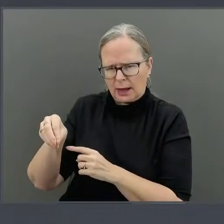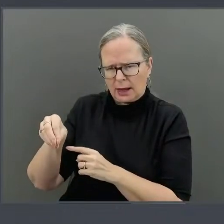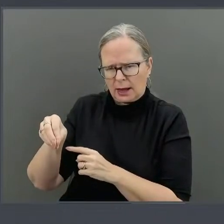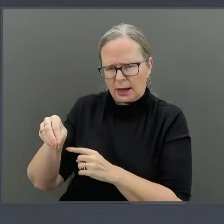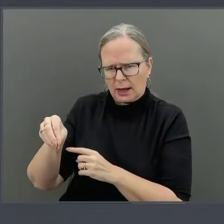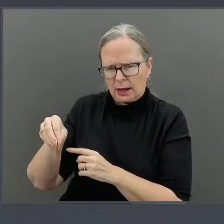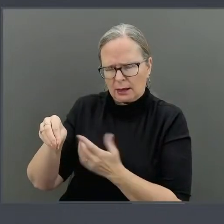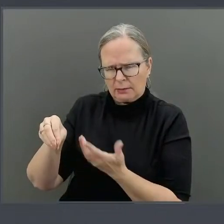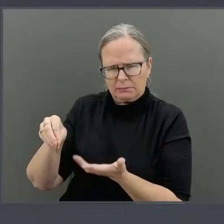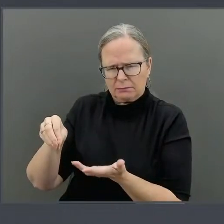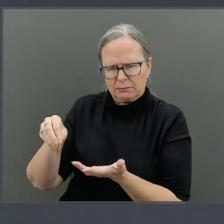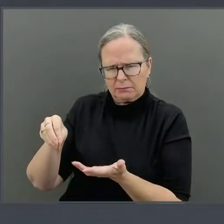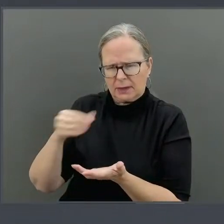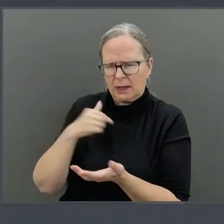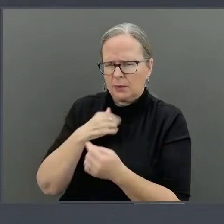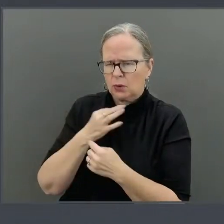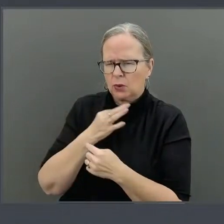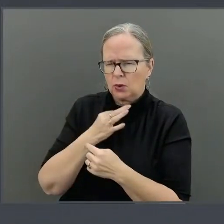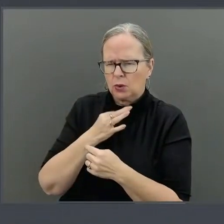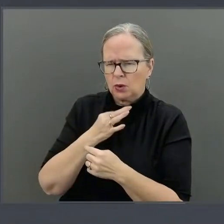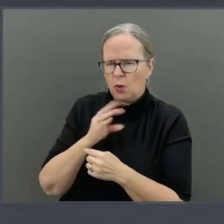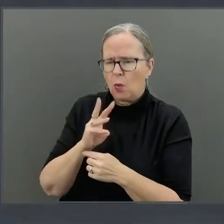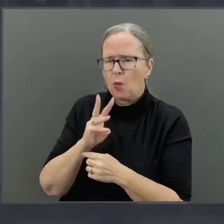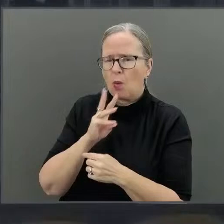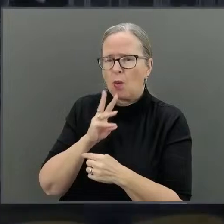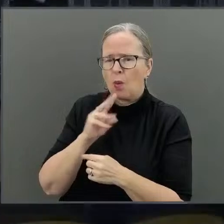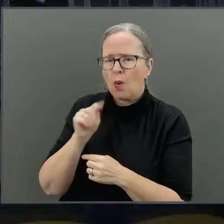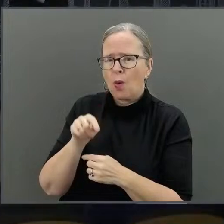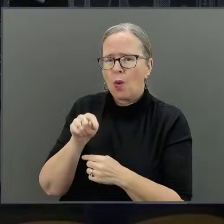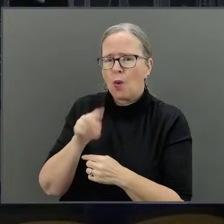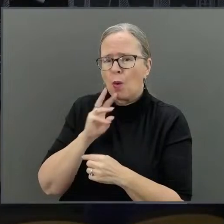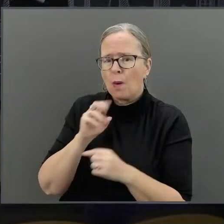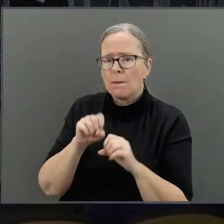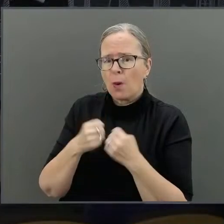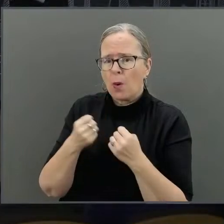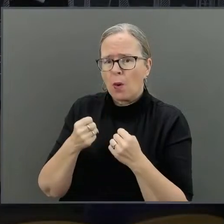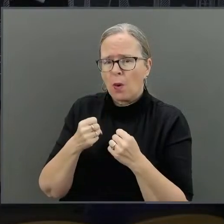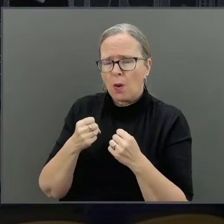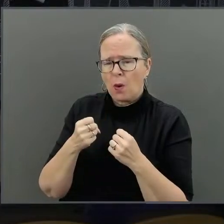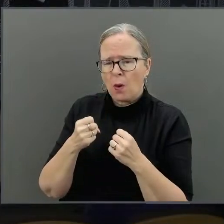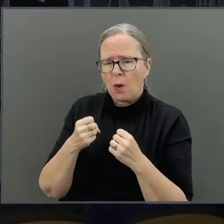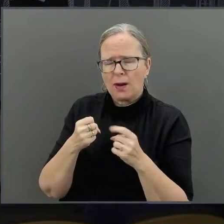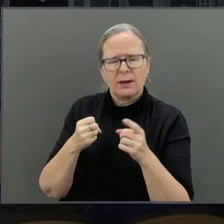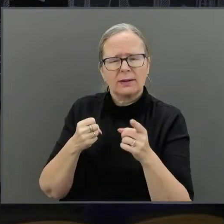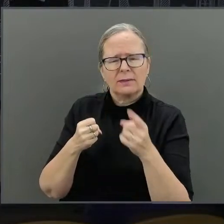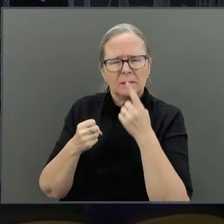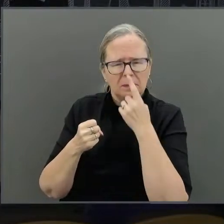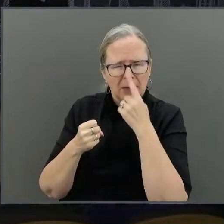I'll I get the data and get back to you on that um as a followup on that if you're not sure what